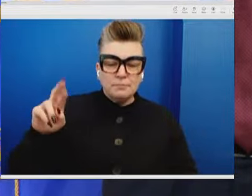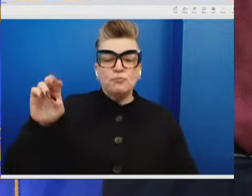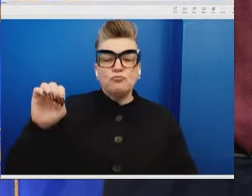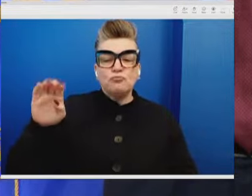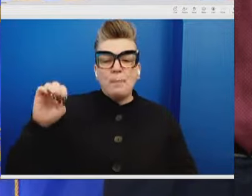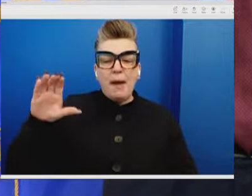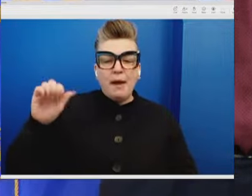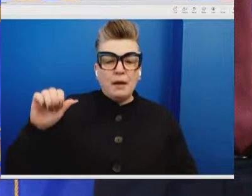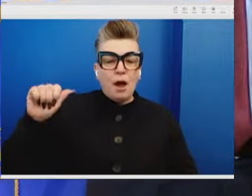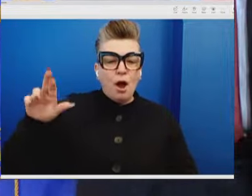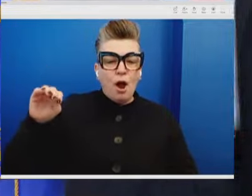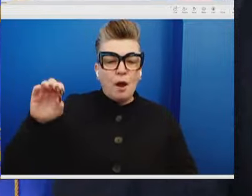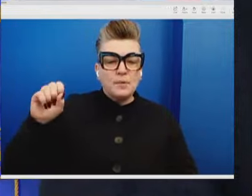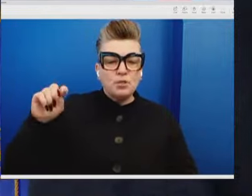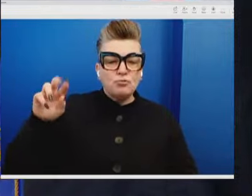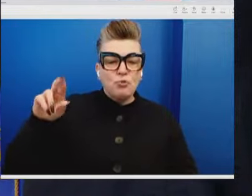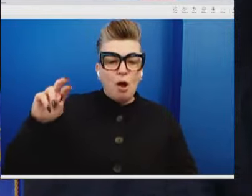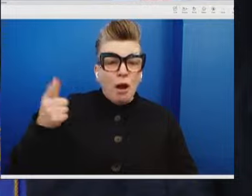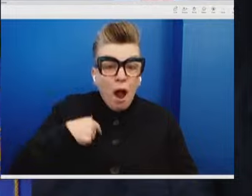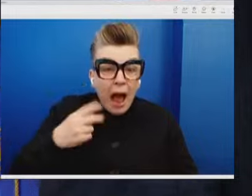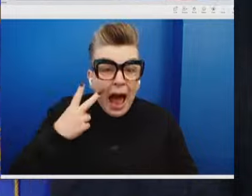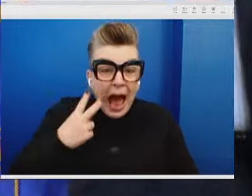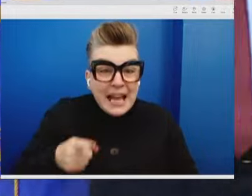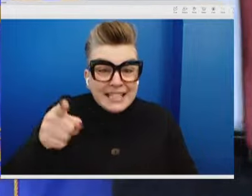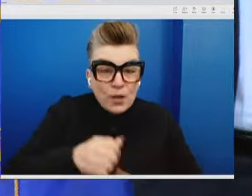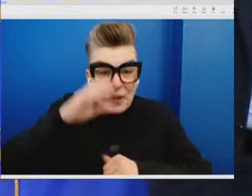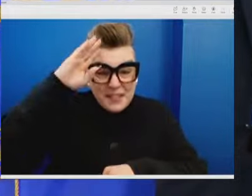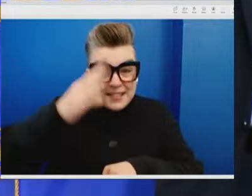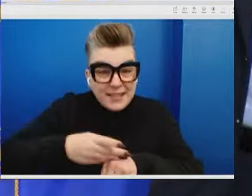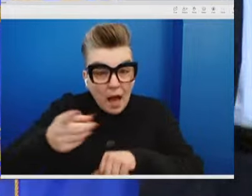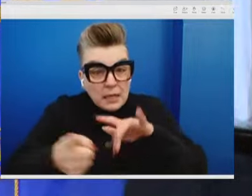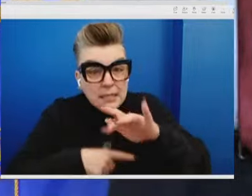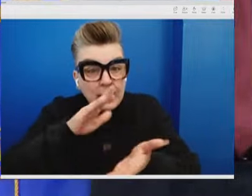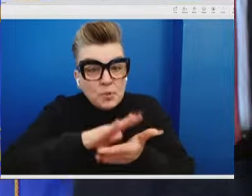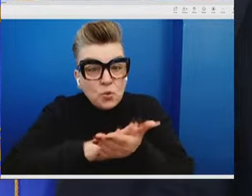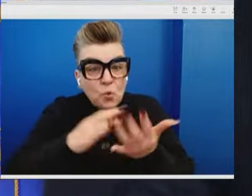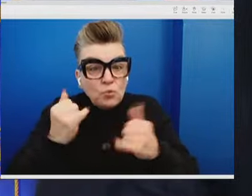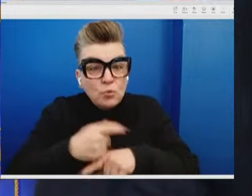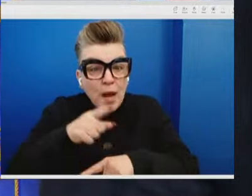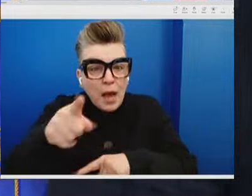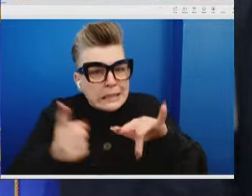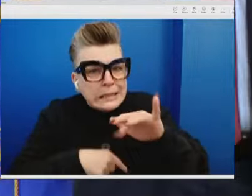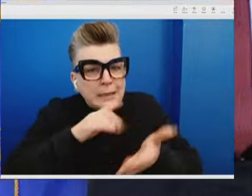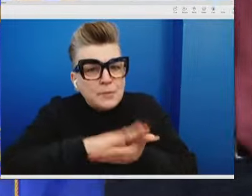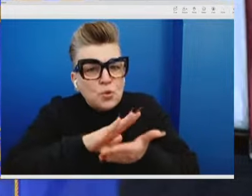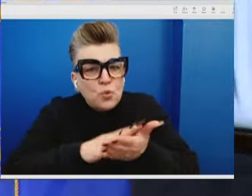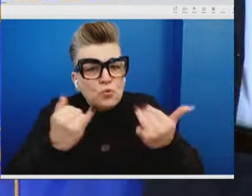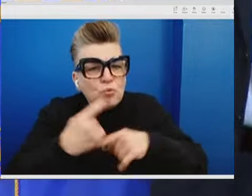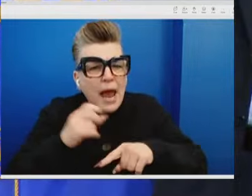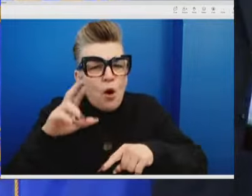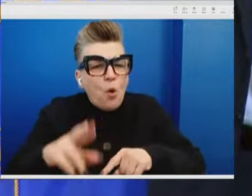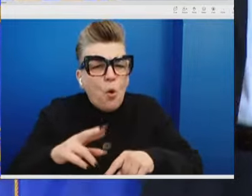there with her son who's playing hooky today. Did he get off from school today for snow? Unidentified: Thirty-four minutes.